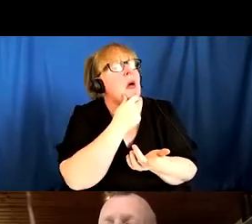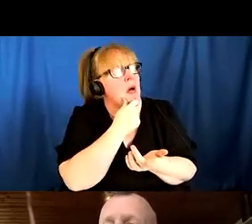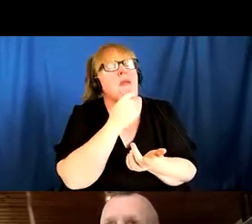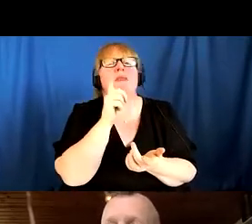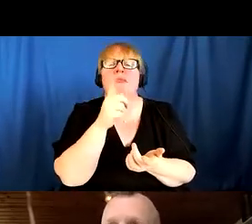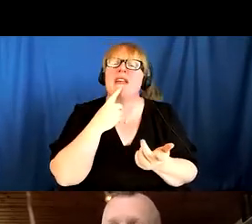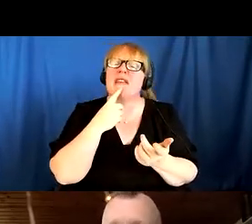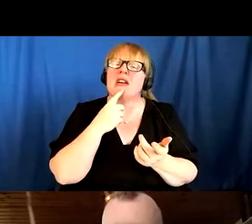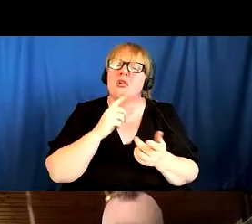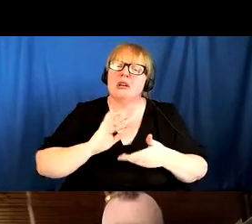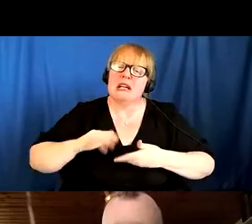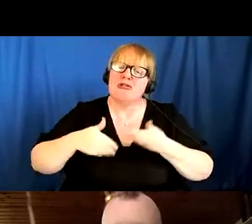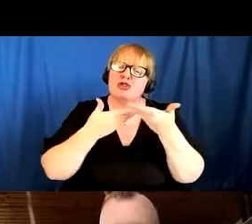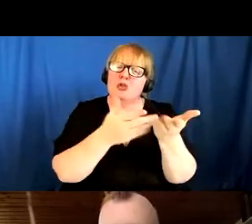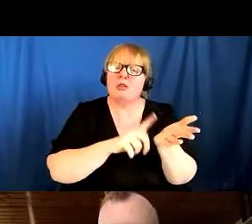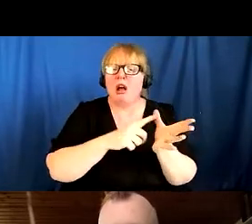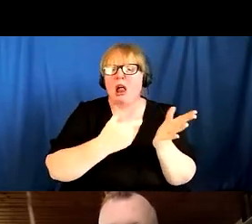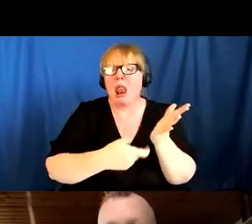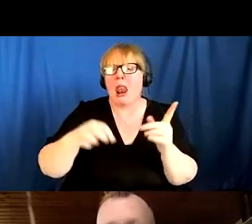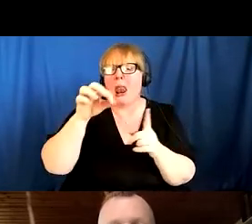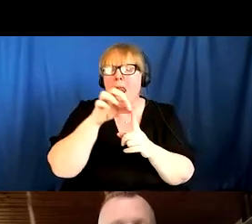the children to kind of think about putting themselves in the position of others.